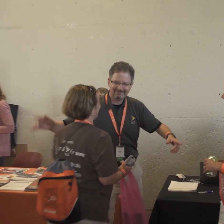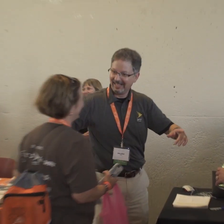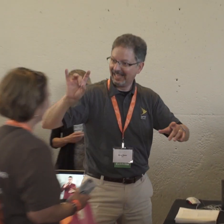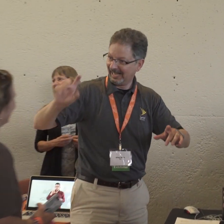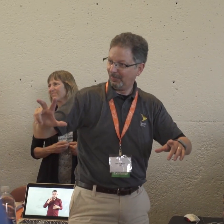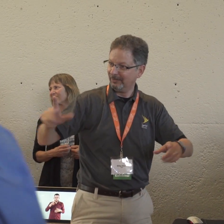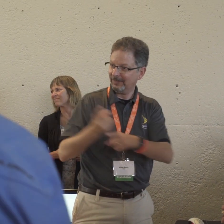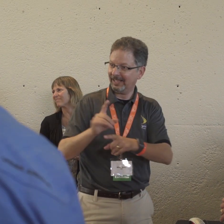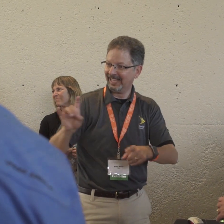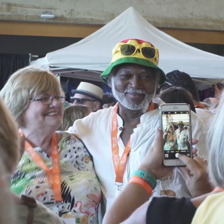You're SVP '83, right?